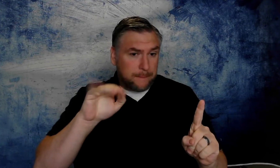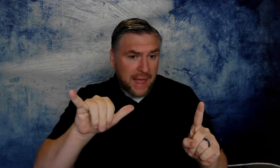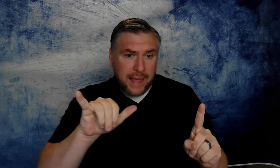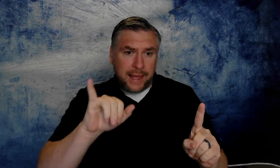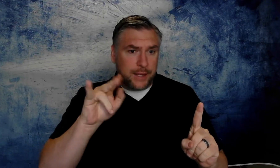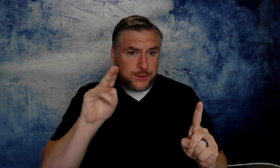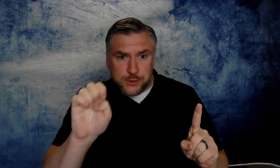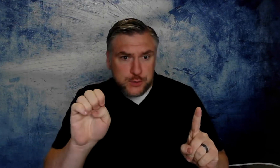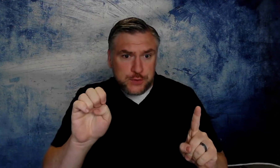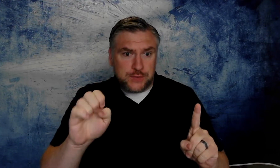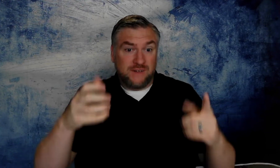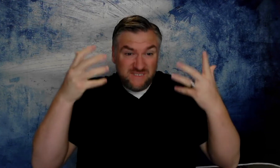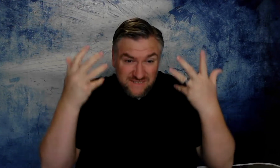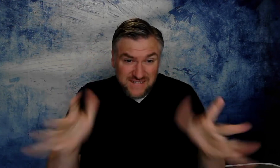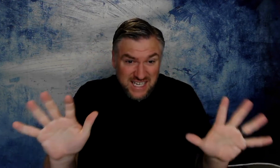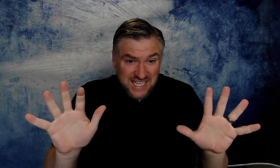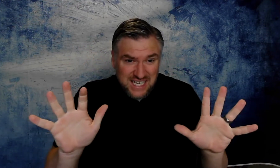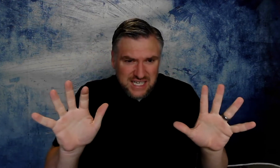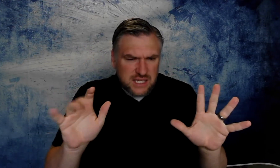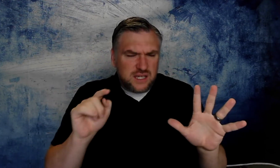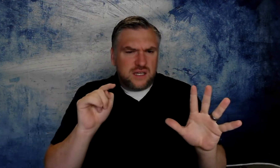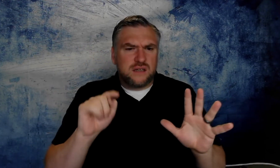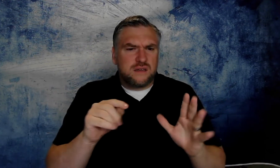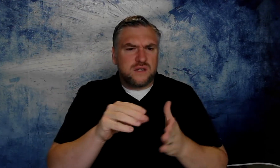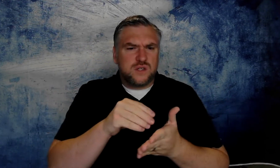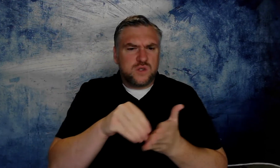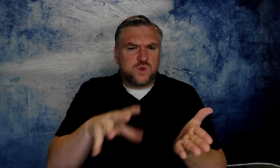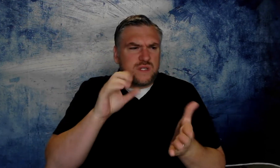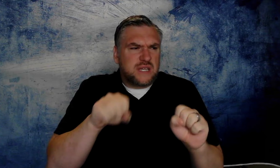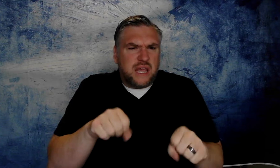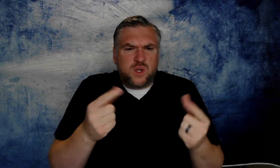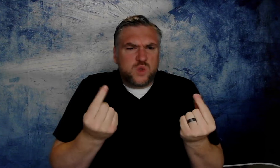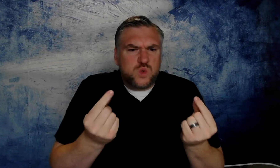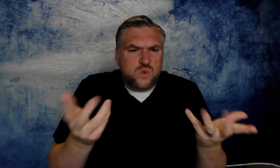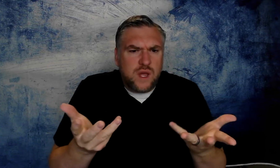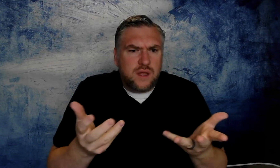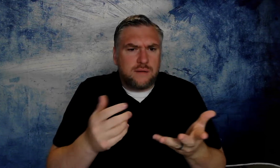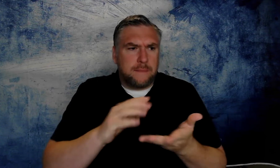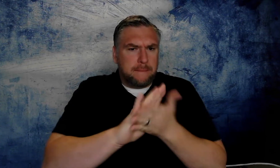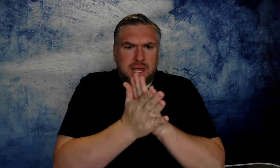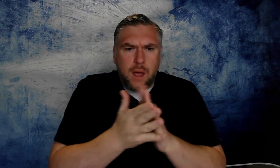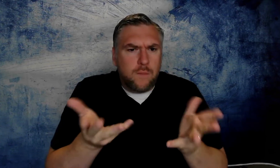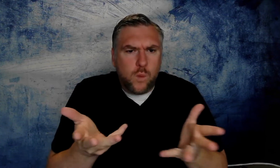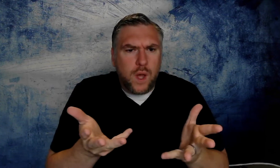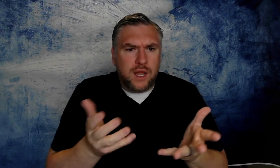So, I’m teaching August to May or June and then I get done; what can students do? What